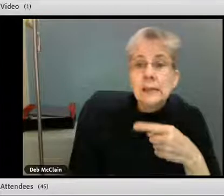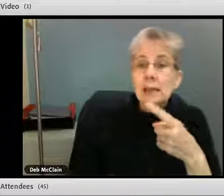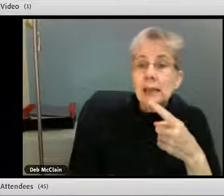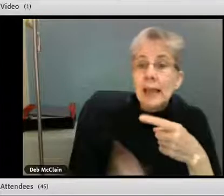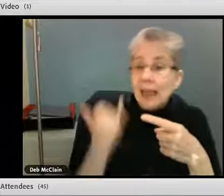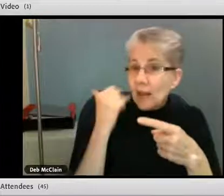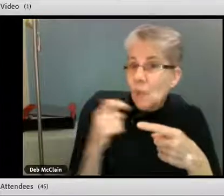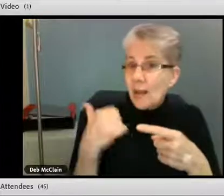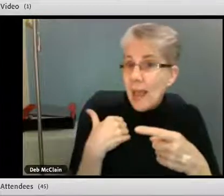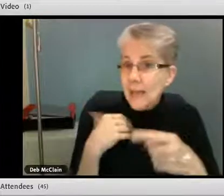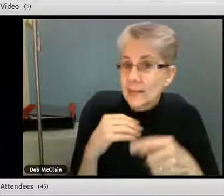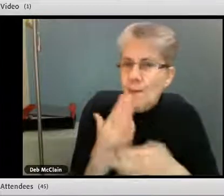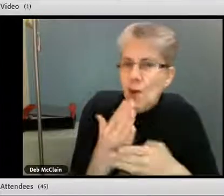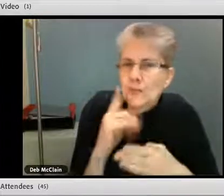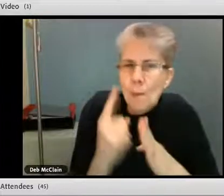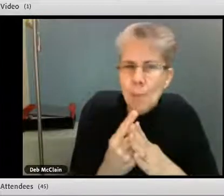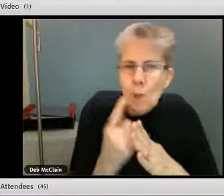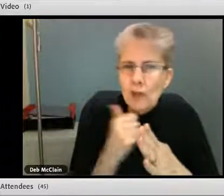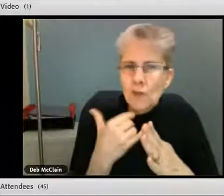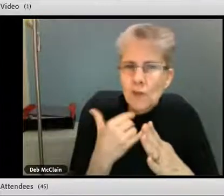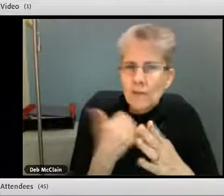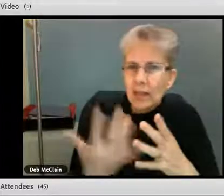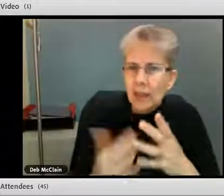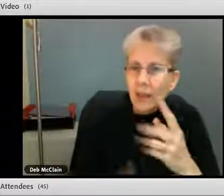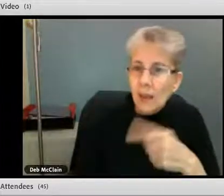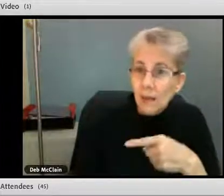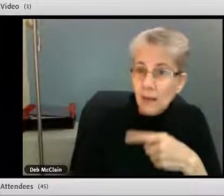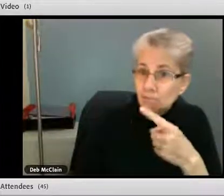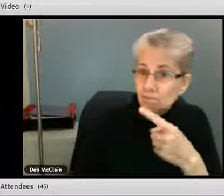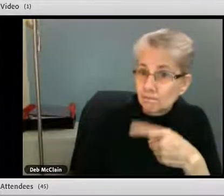'cause everyone has another site. Sara recommended something earlier.